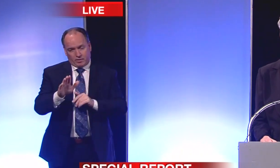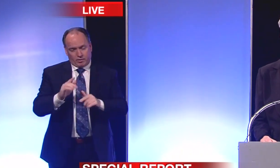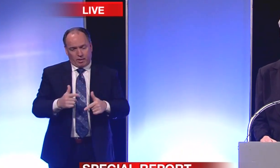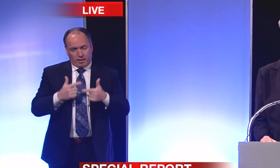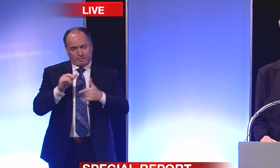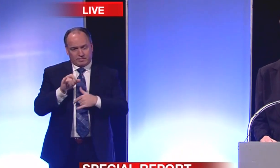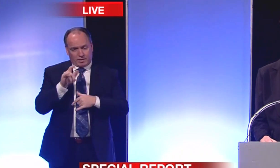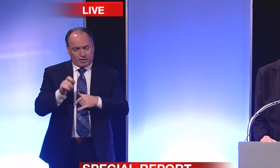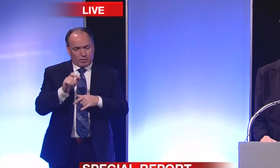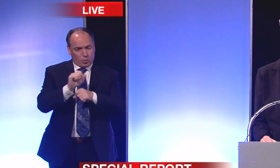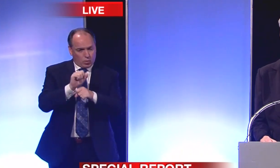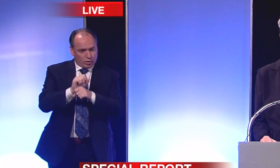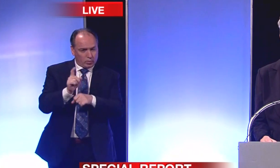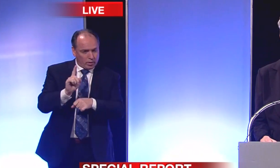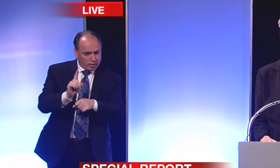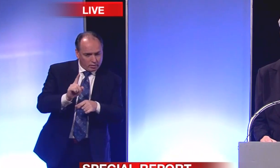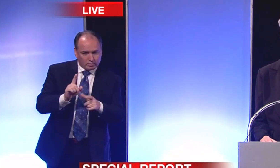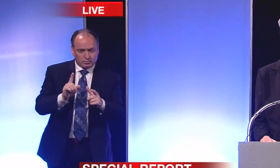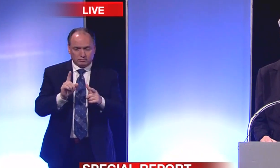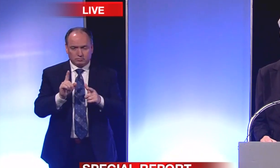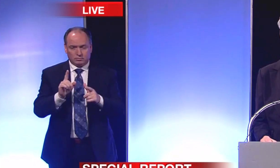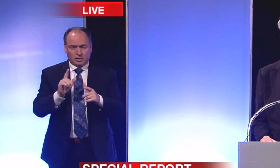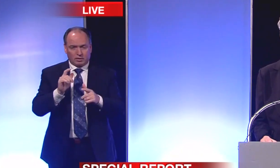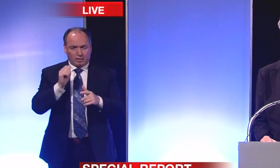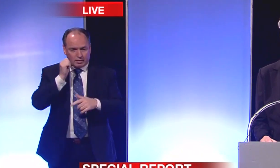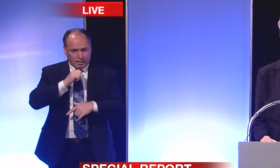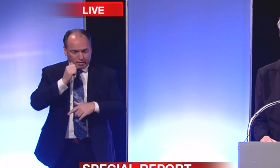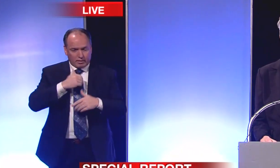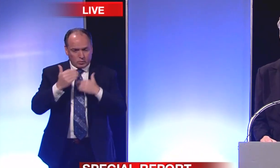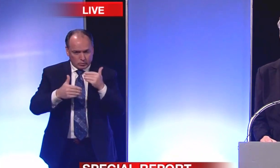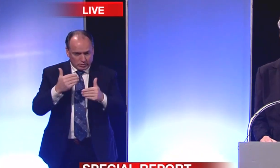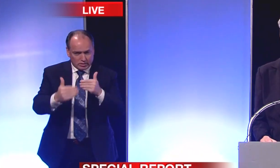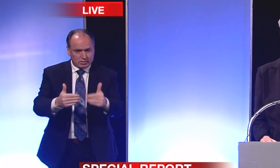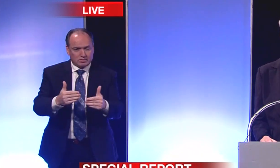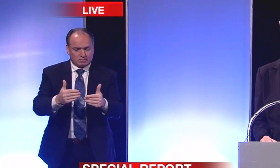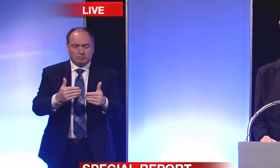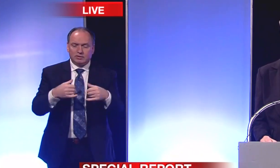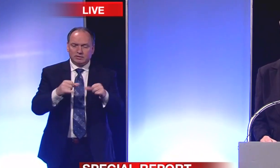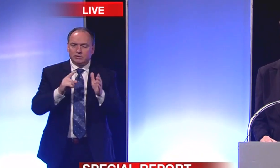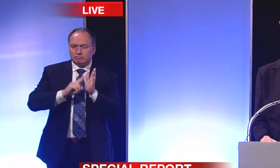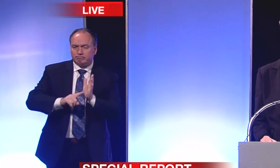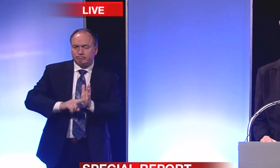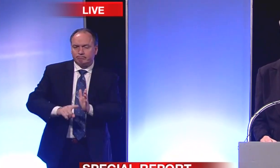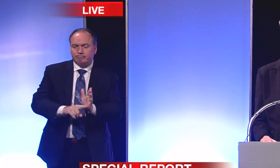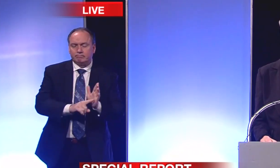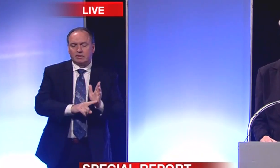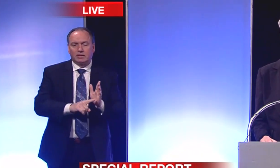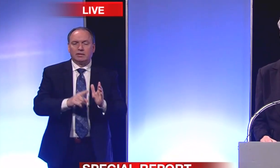CONTRACT TRACING BY THE ERIE COUNTY DEPARTMENT OF HEALTH REGARDING THE INDIVIDUAL'S